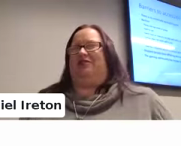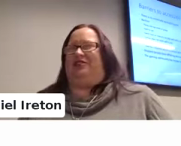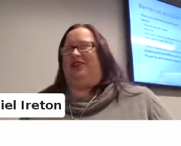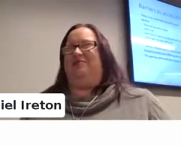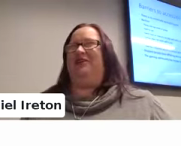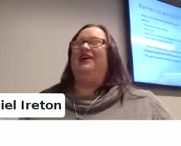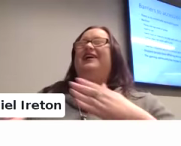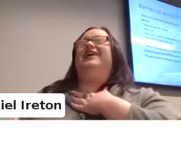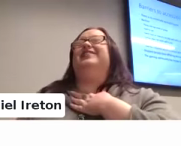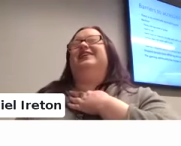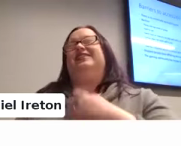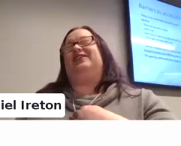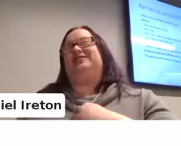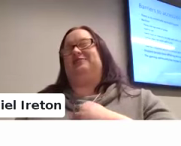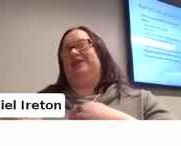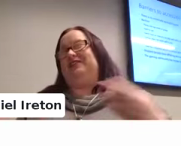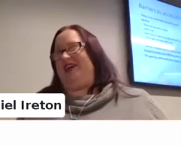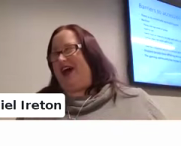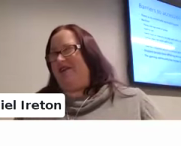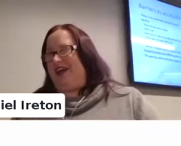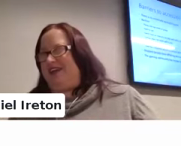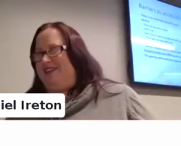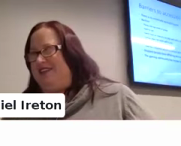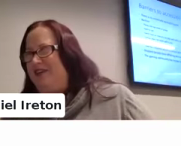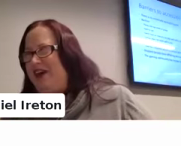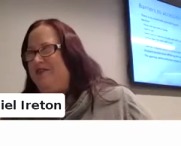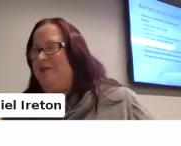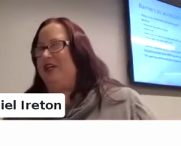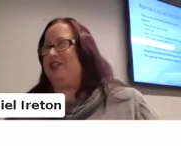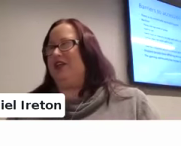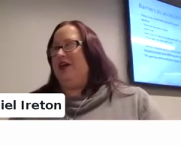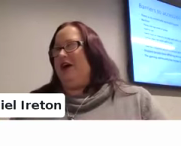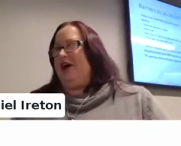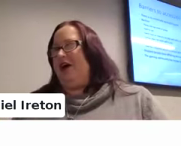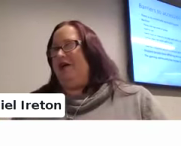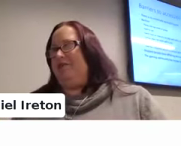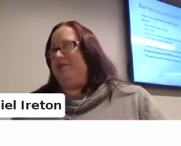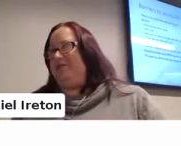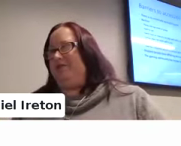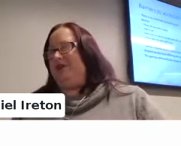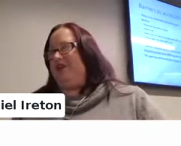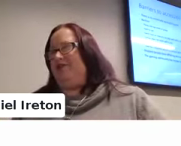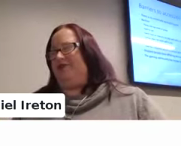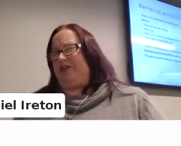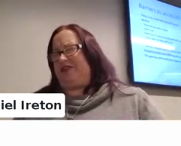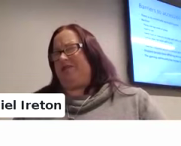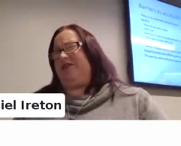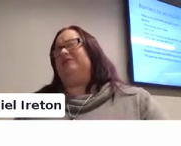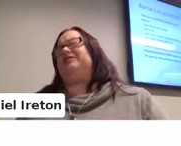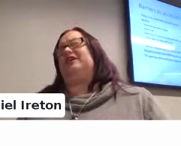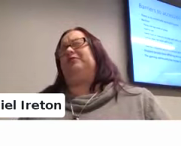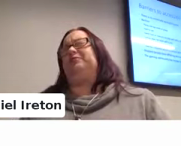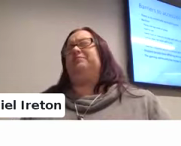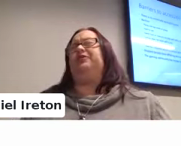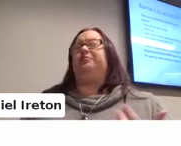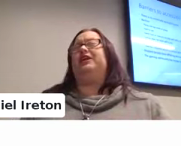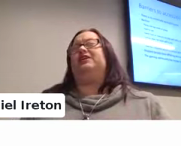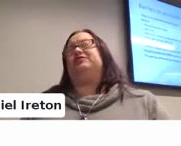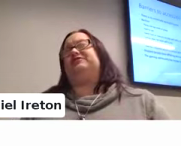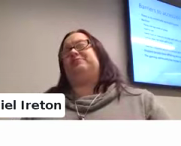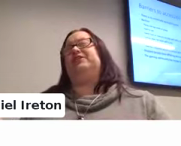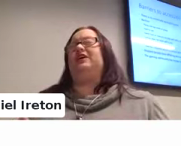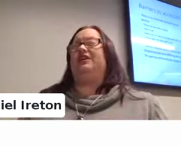Some games apt going to work well with ASL or a lot social deduction games require so I clent.